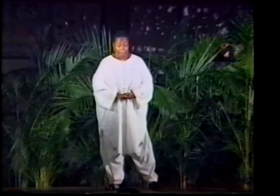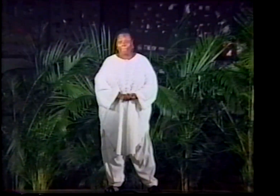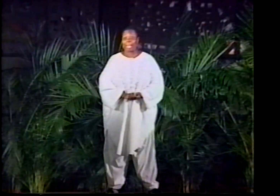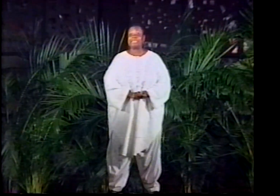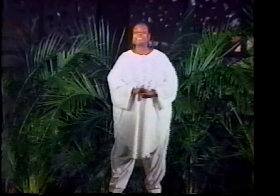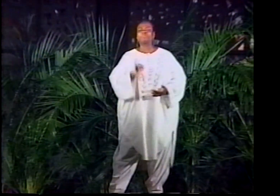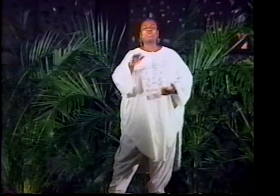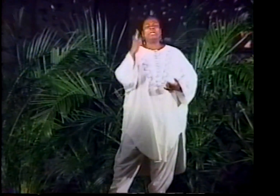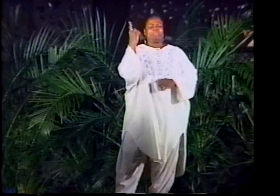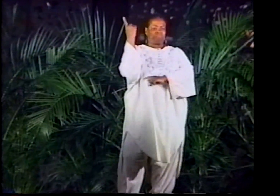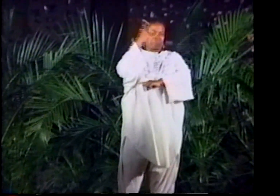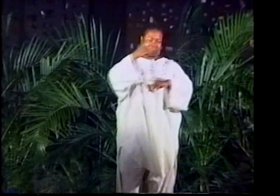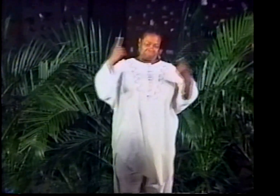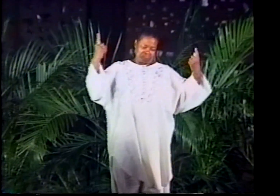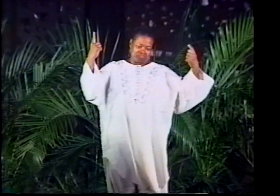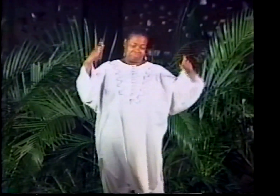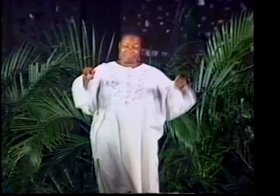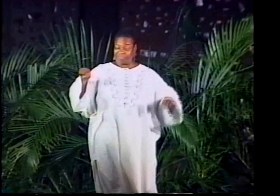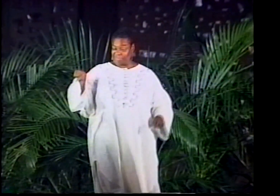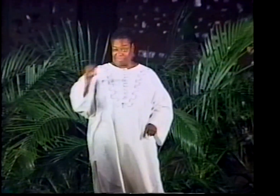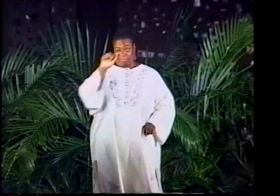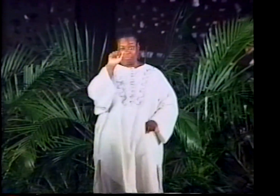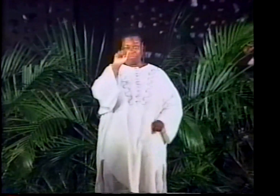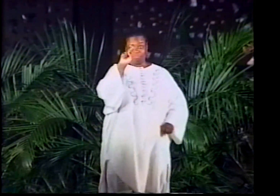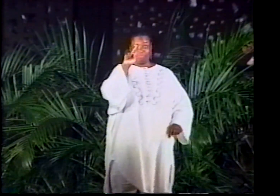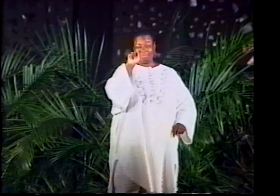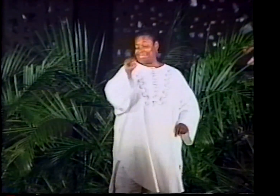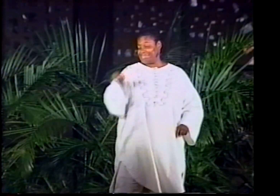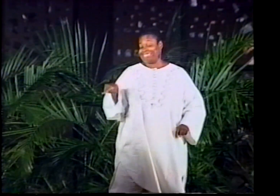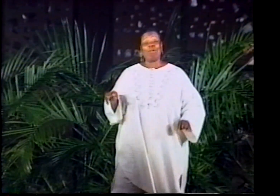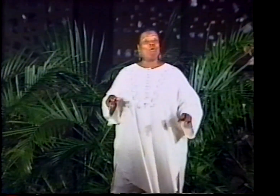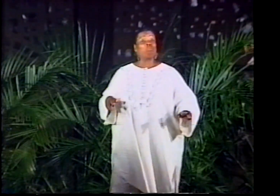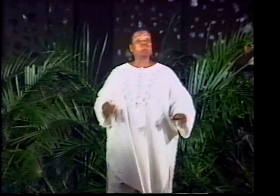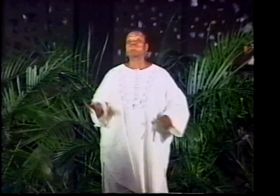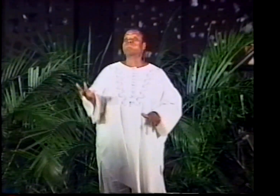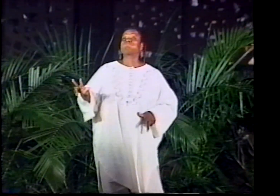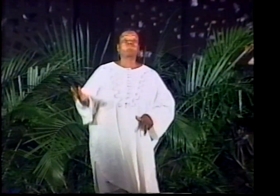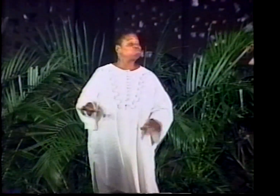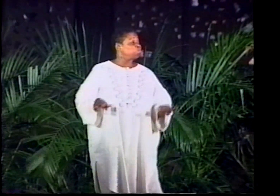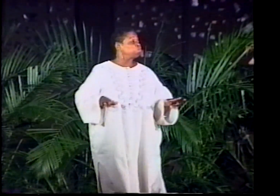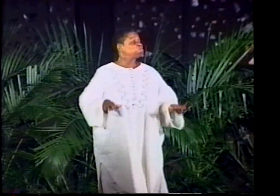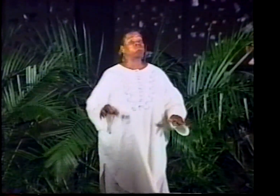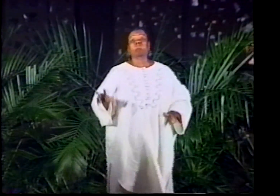“One day there was an ant.